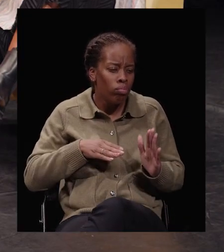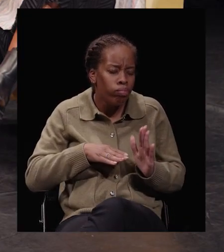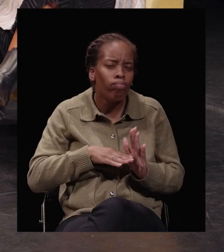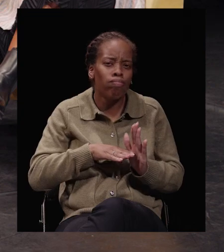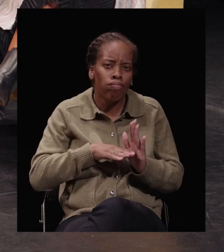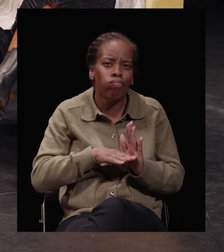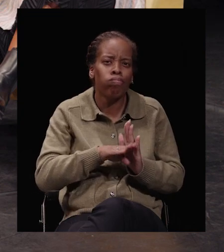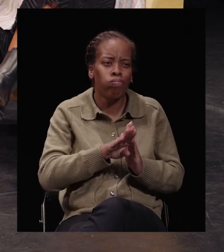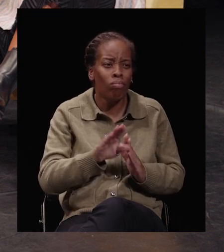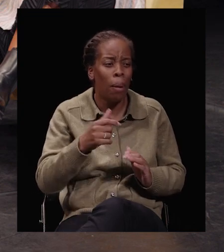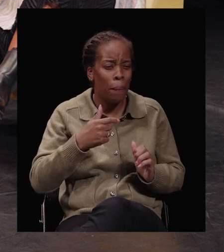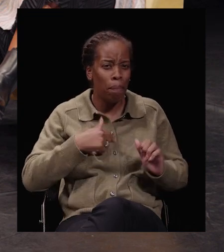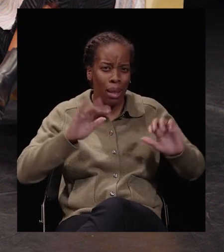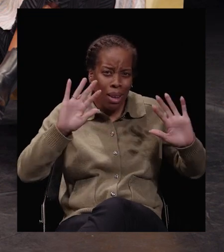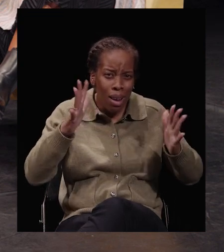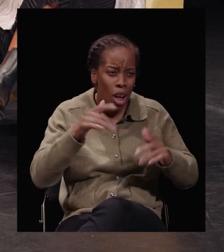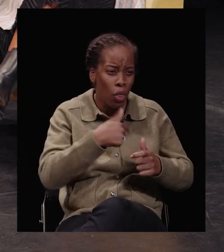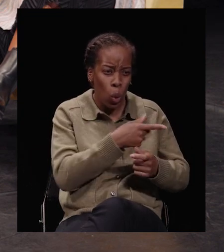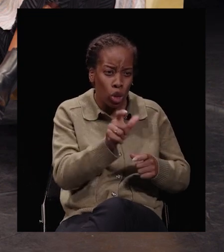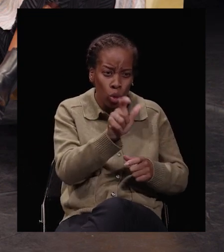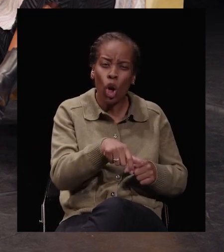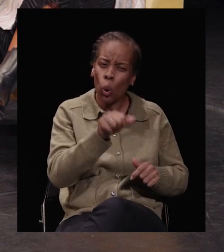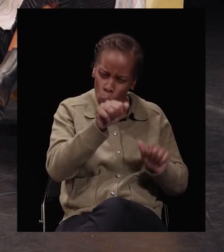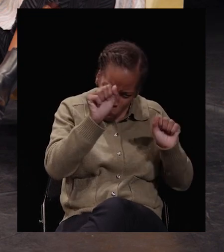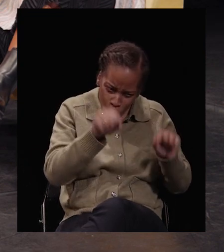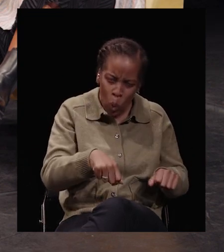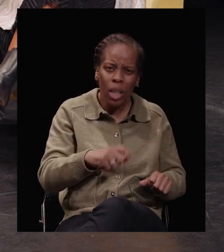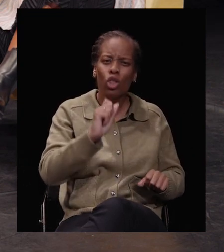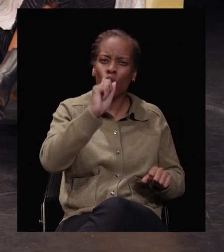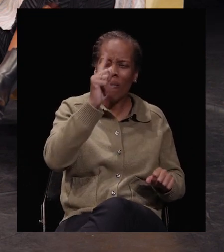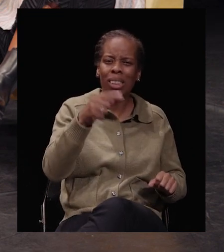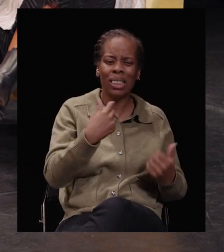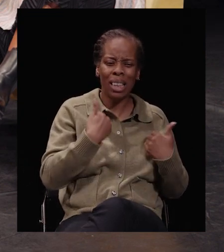and to say you're not not sophisticated and you're not not intelligent.